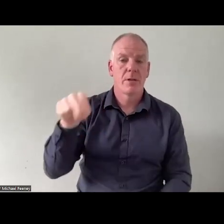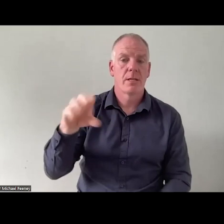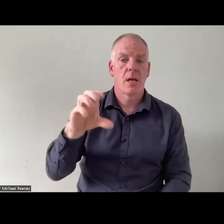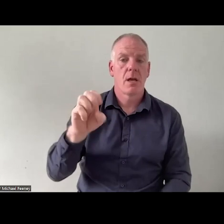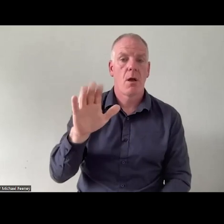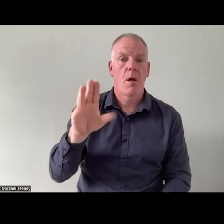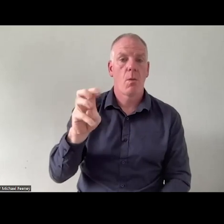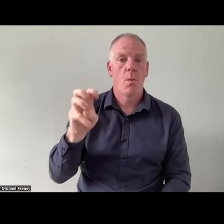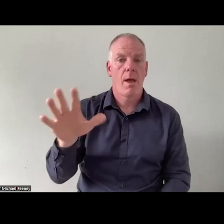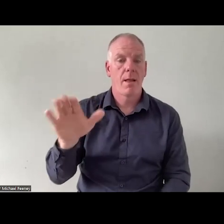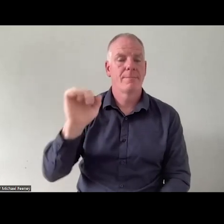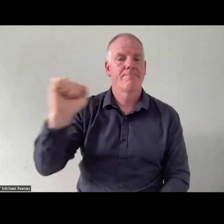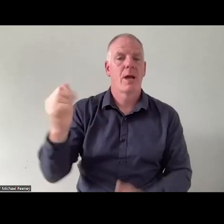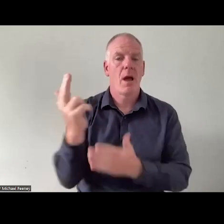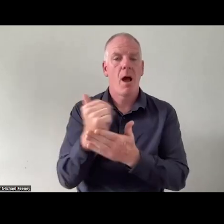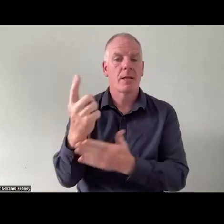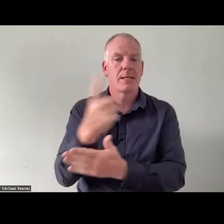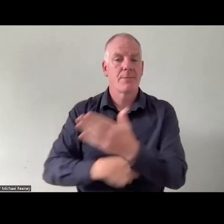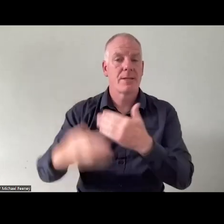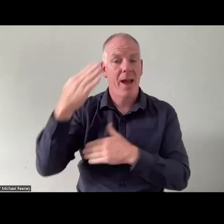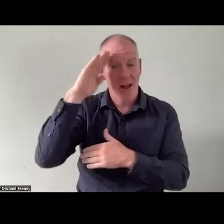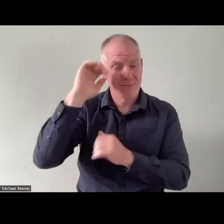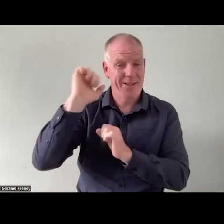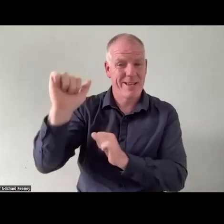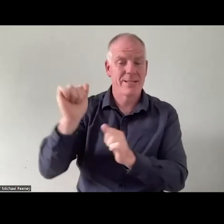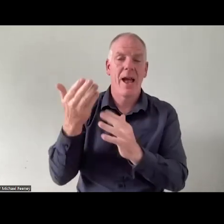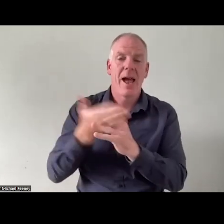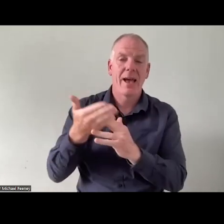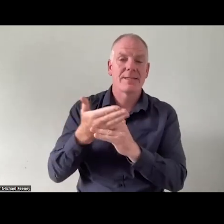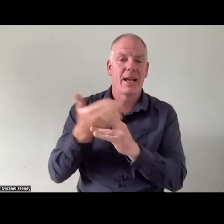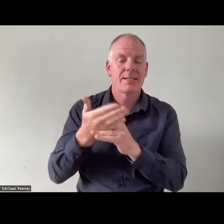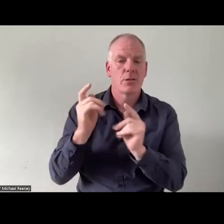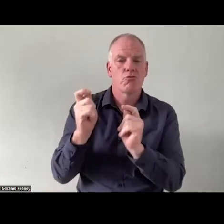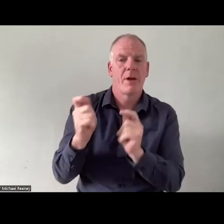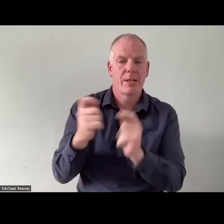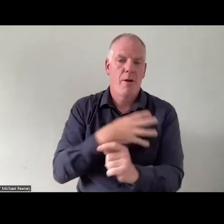who is Arts & Disability Ireland's Access and Training Officer,